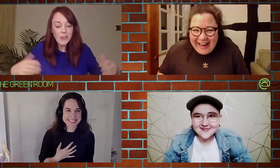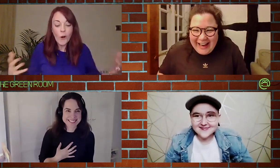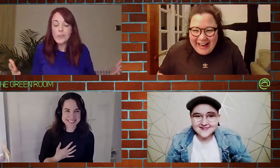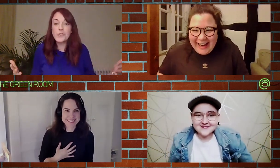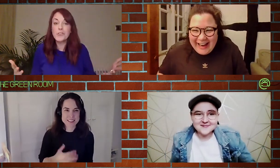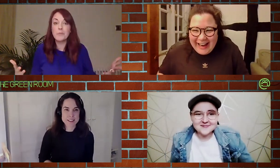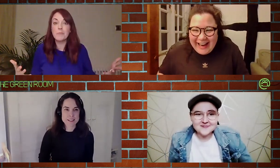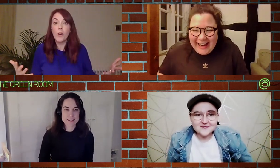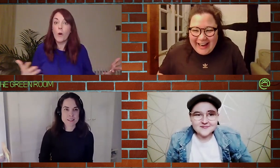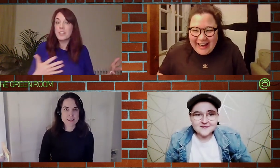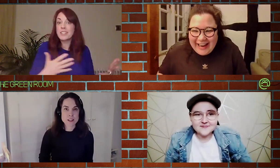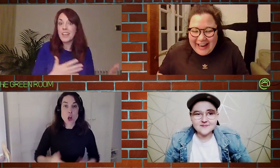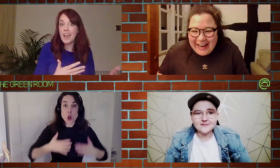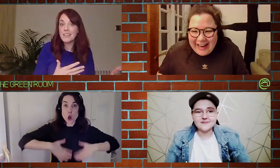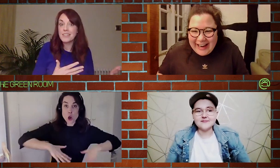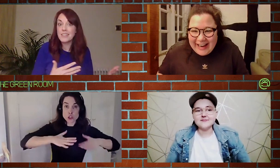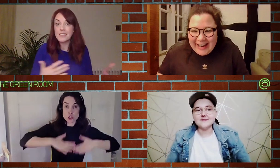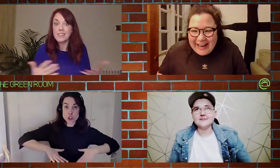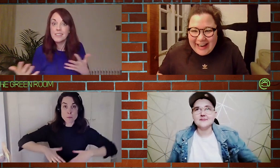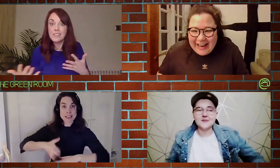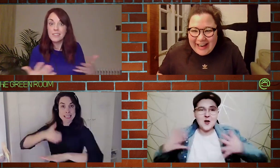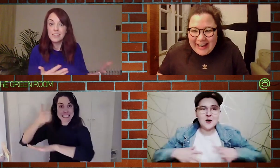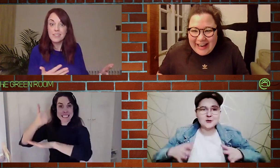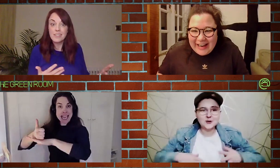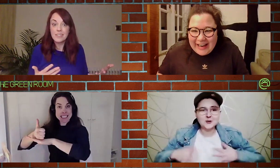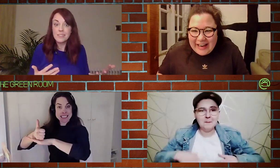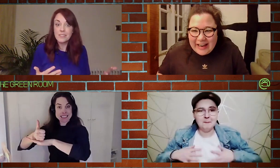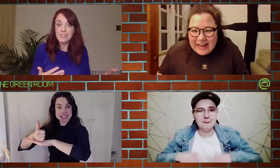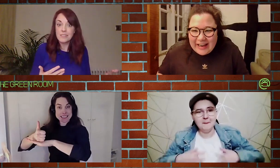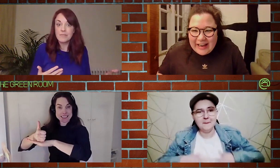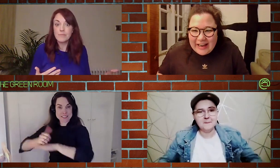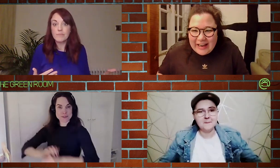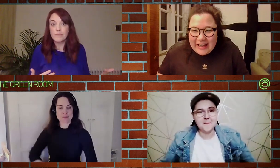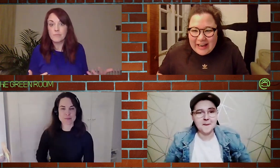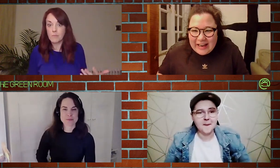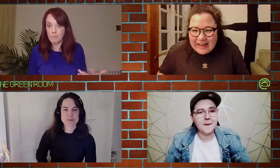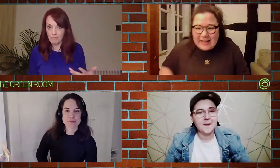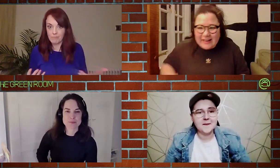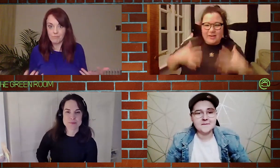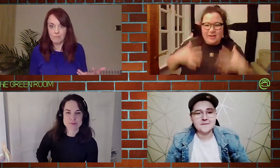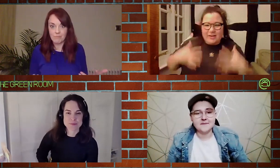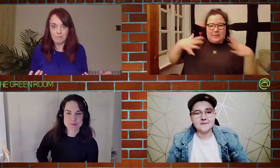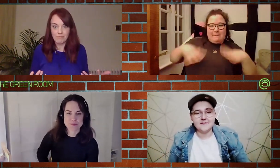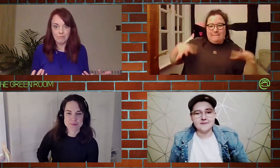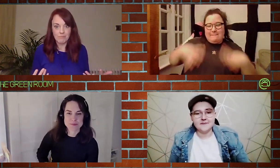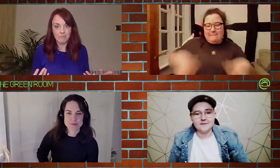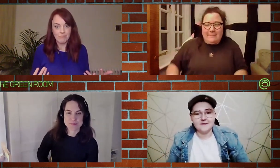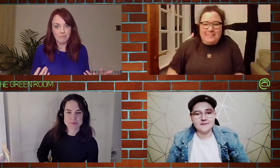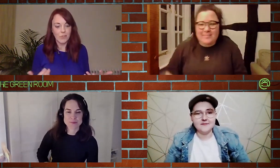Costume or set? Costume. BW: Costume